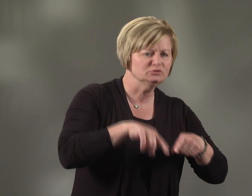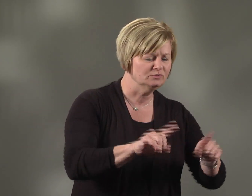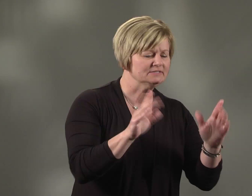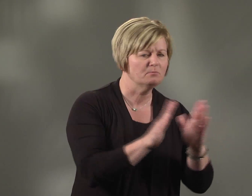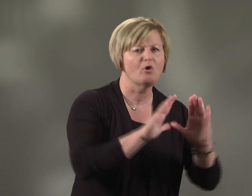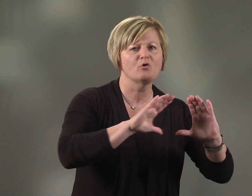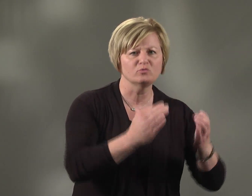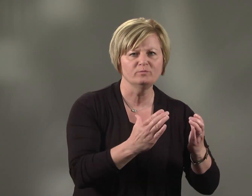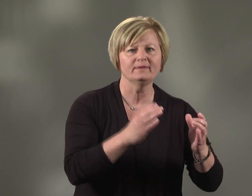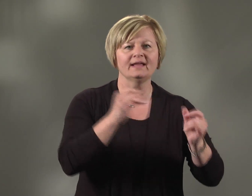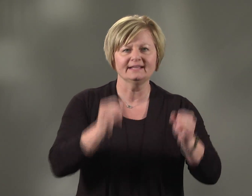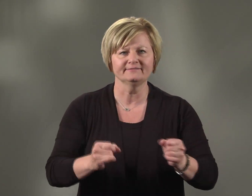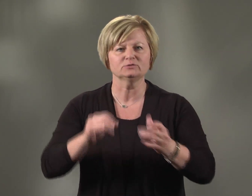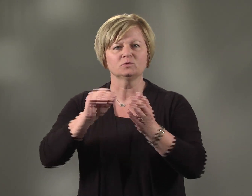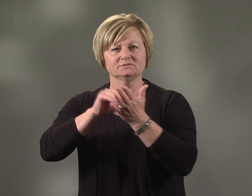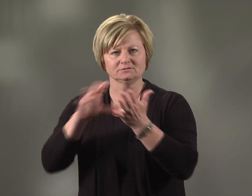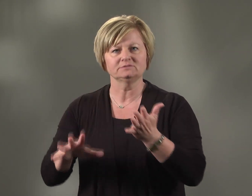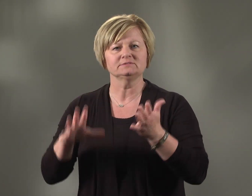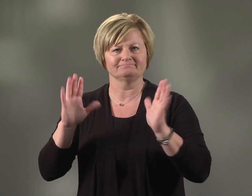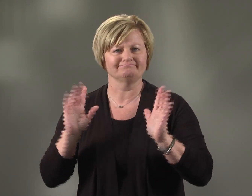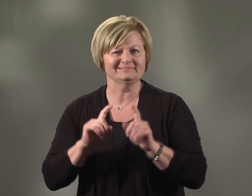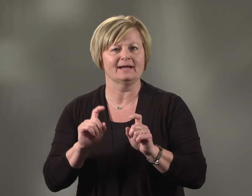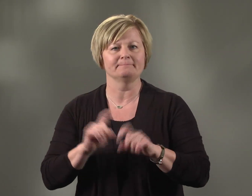during small group and individual instructional times.